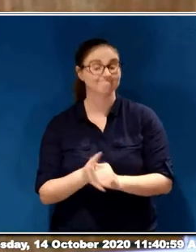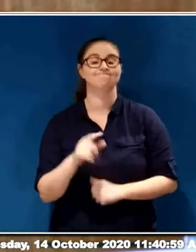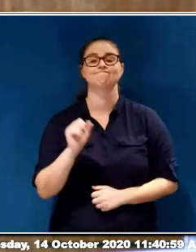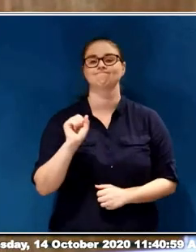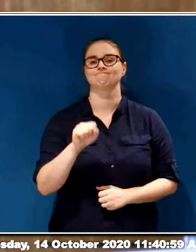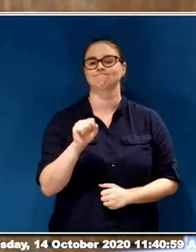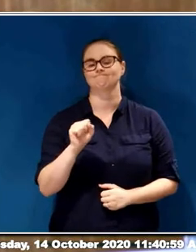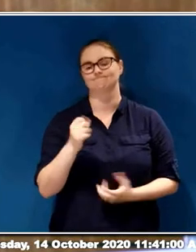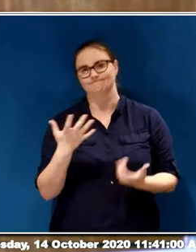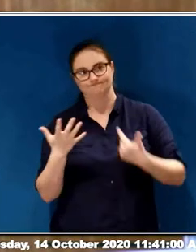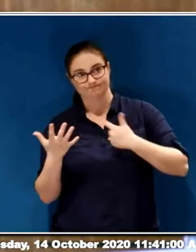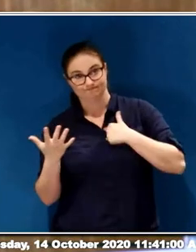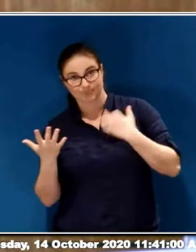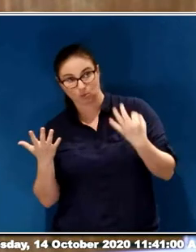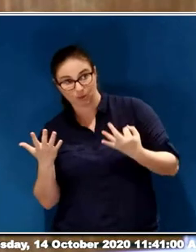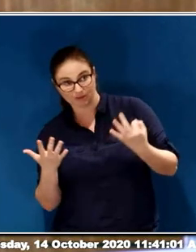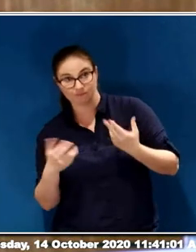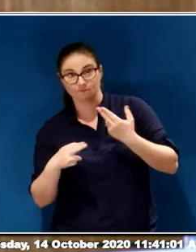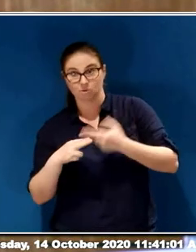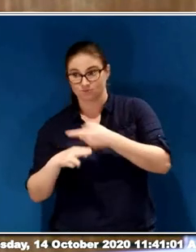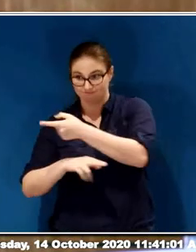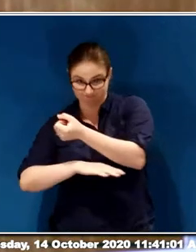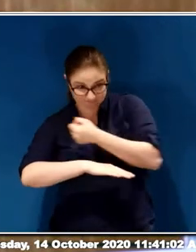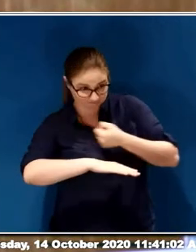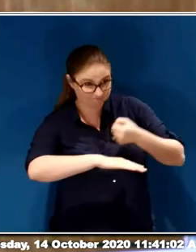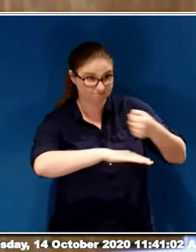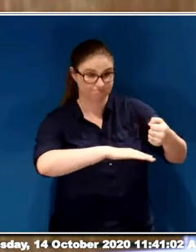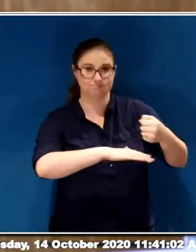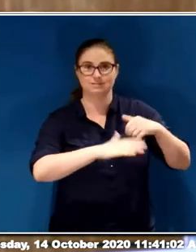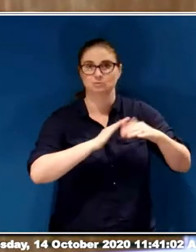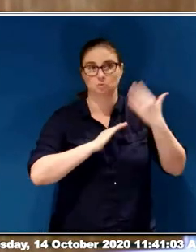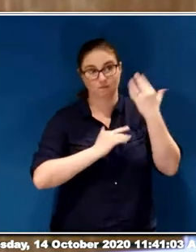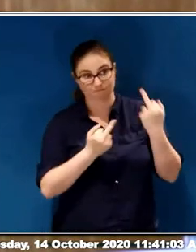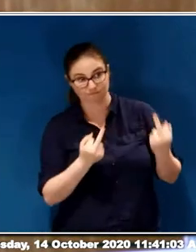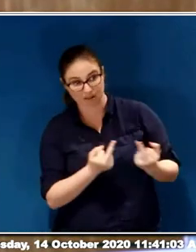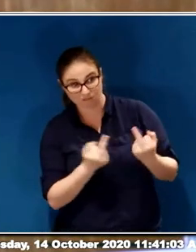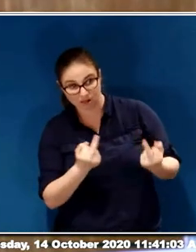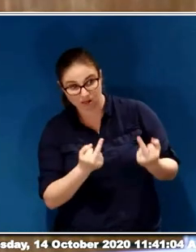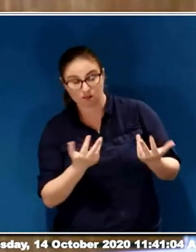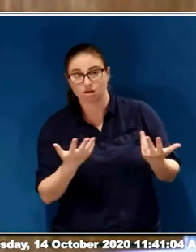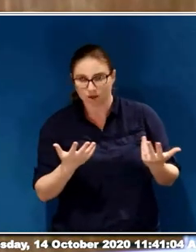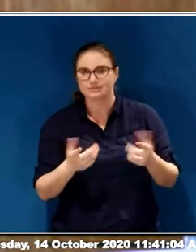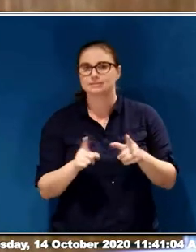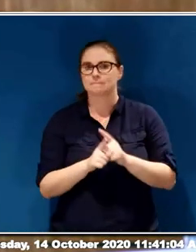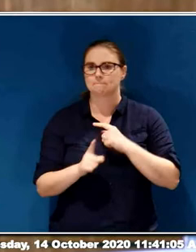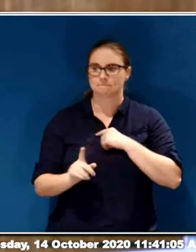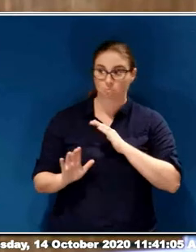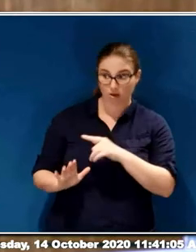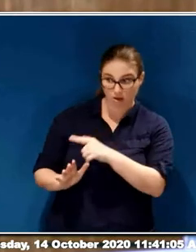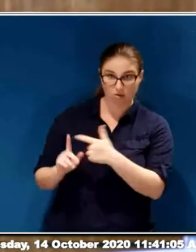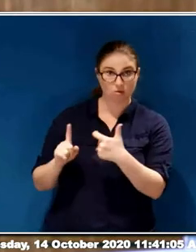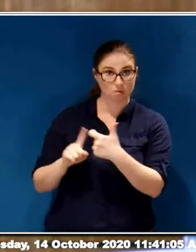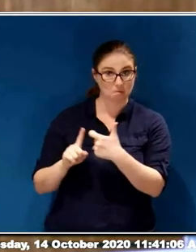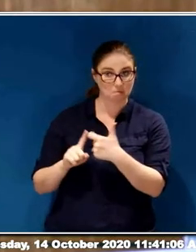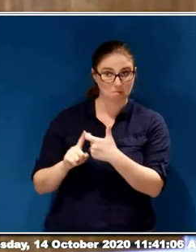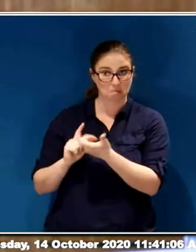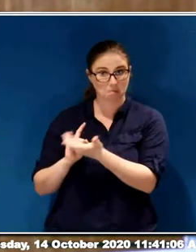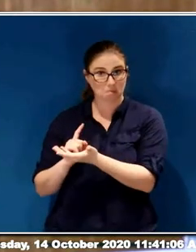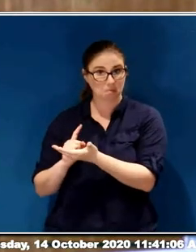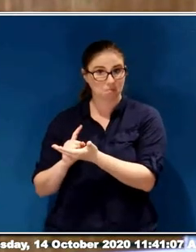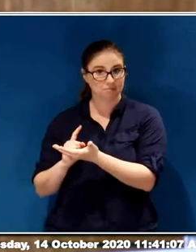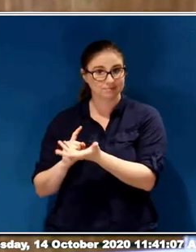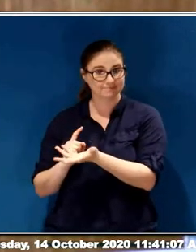(b) we needed to wait for Kobe to be, I guess, have enough